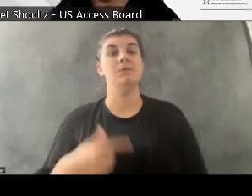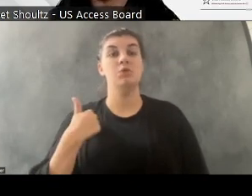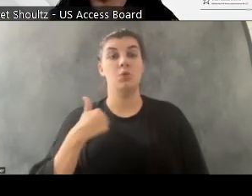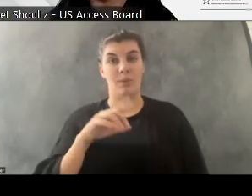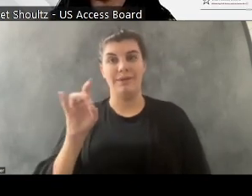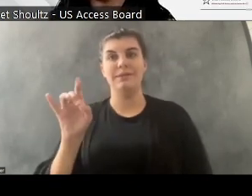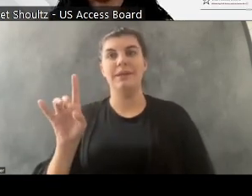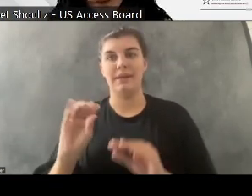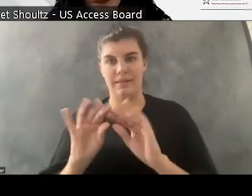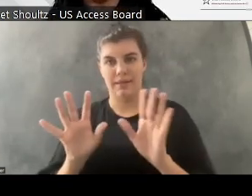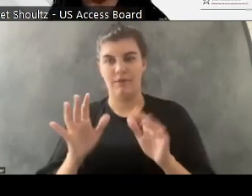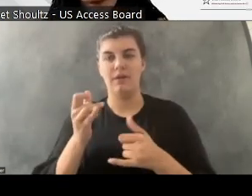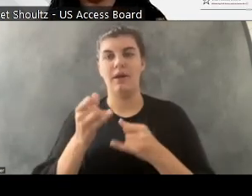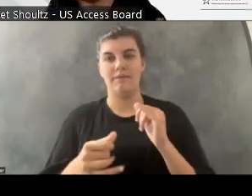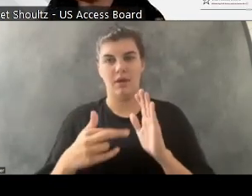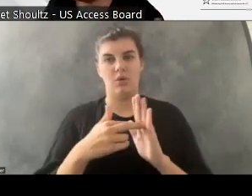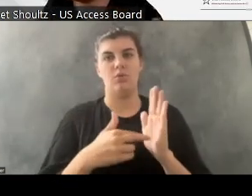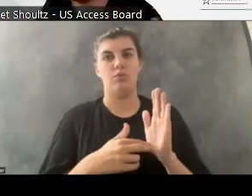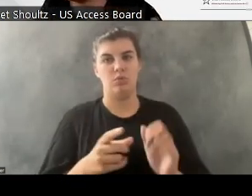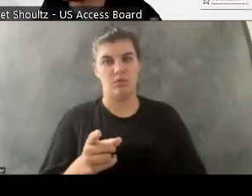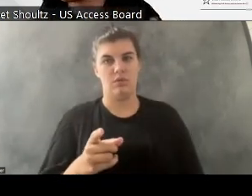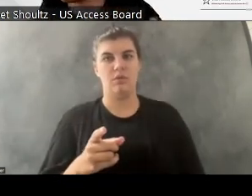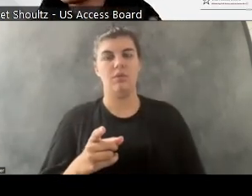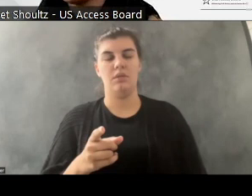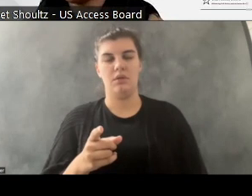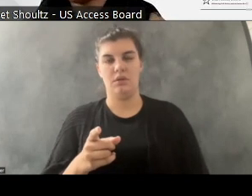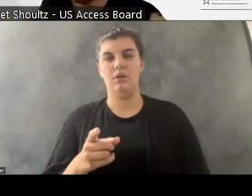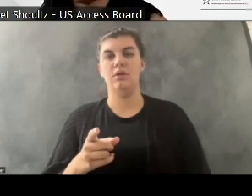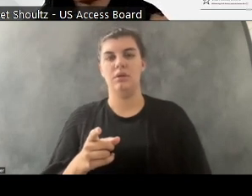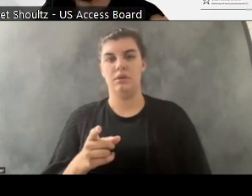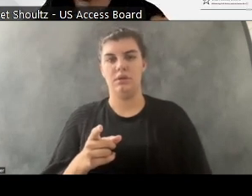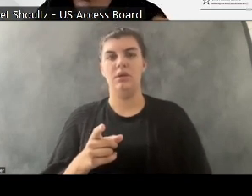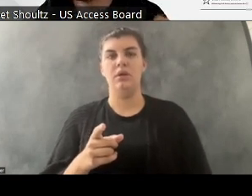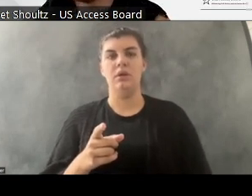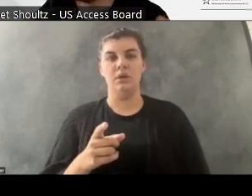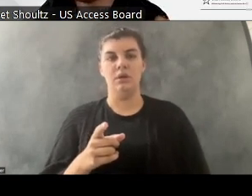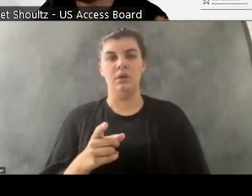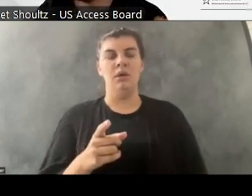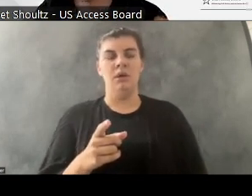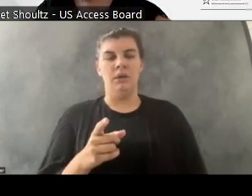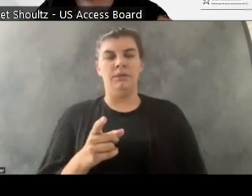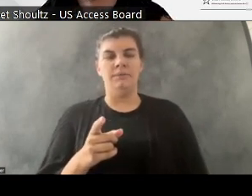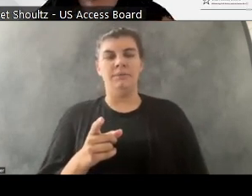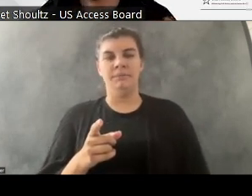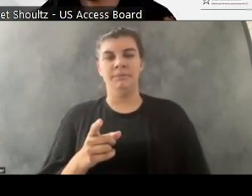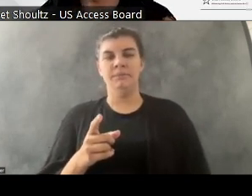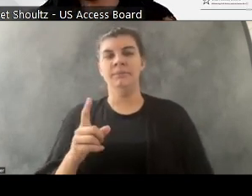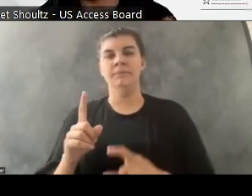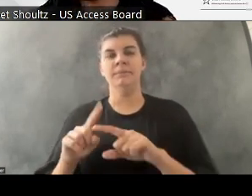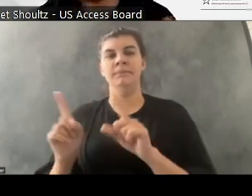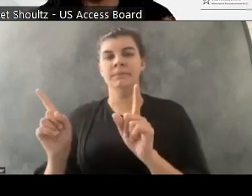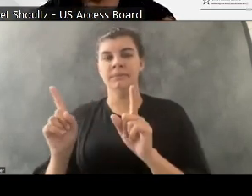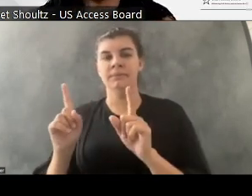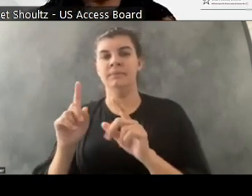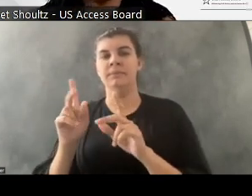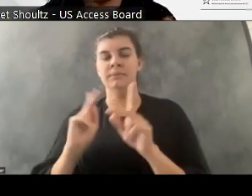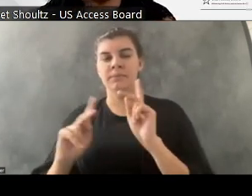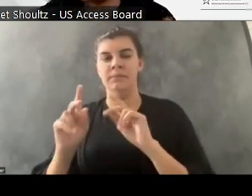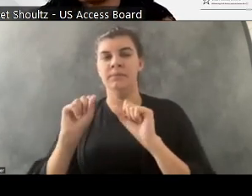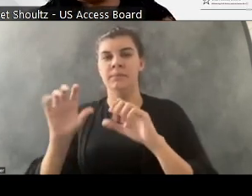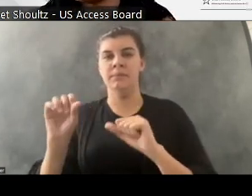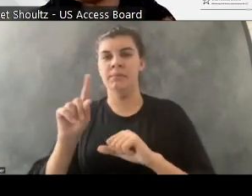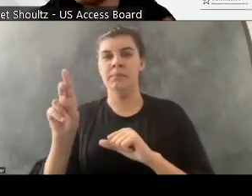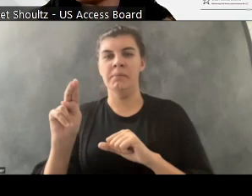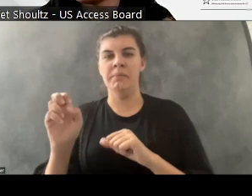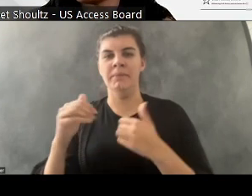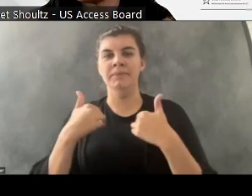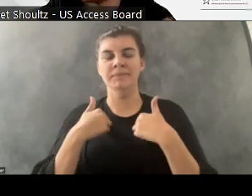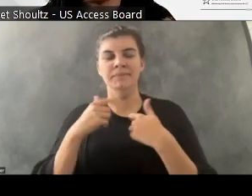We did clarify in the final rule that adds alternate passenger loading zones, there are